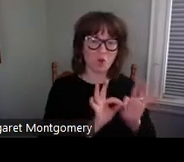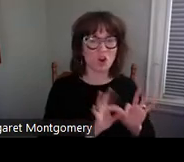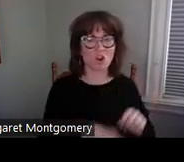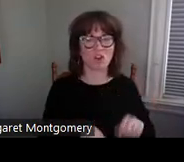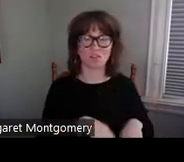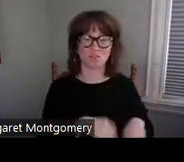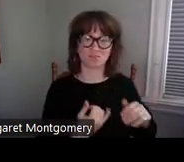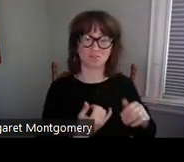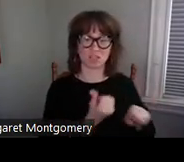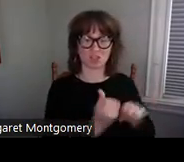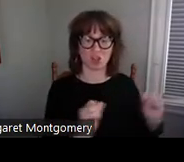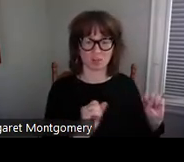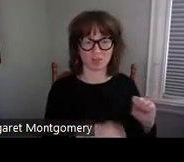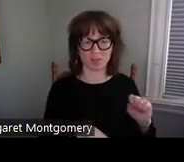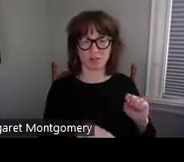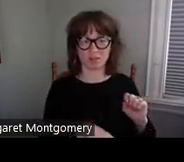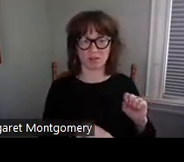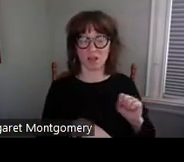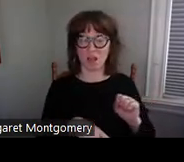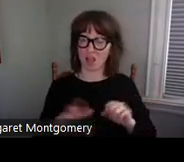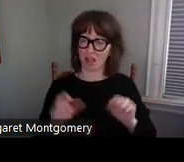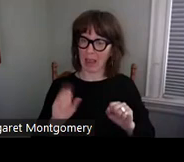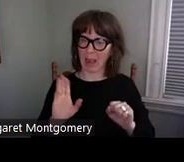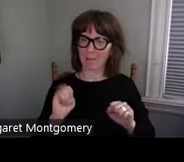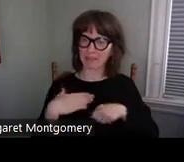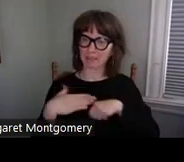can be subtle and difficult to spot both from within and outside.